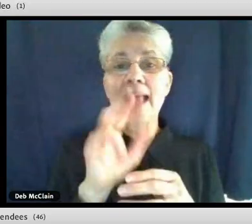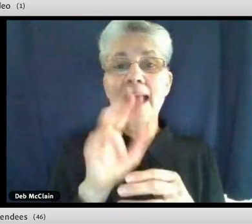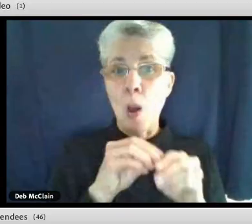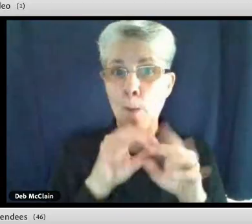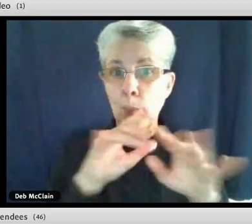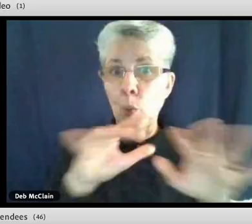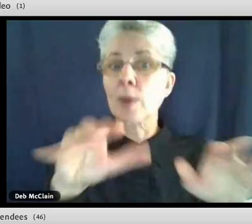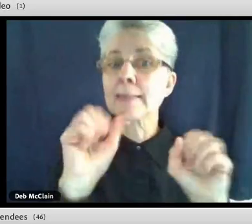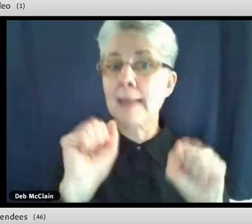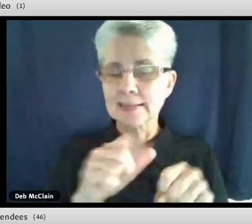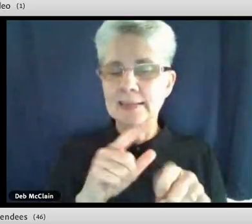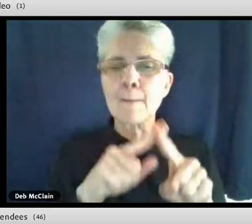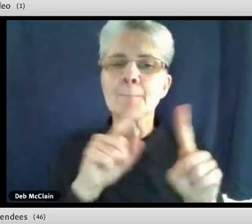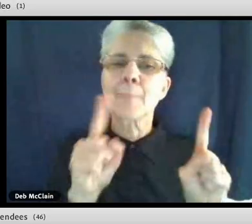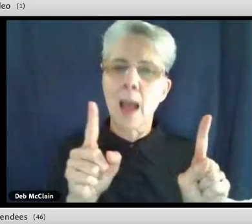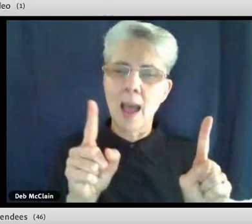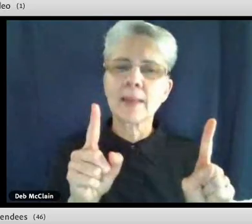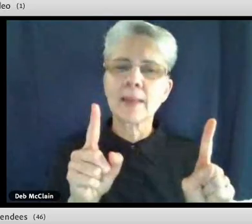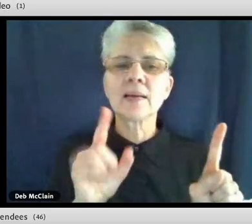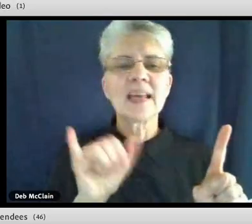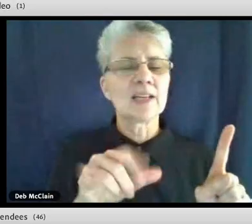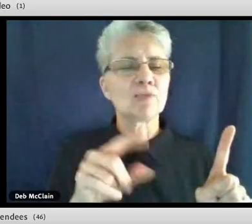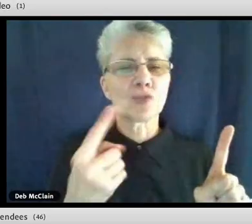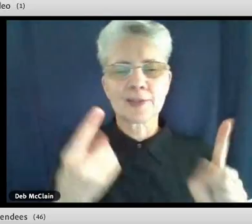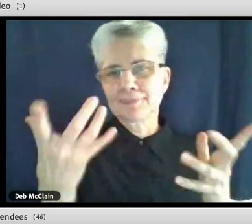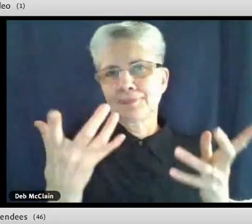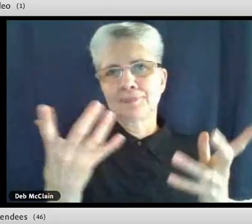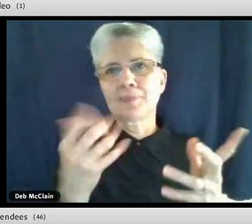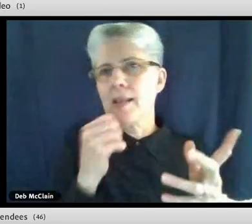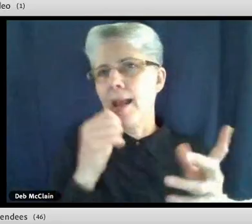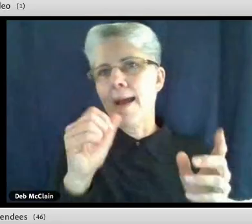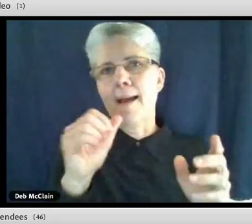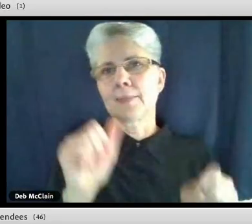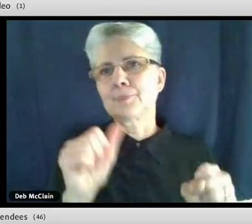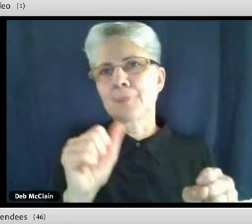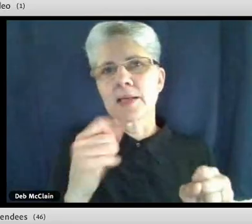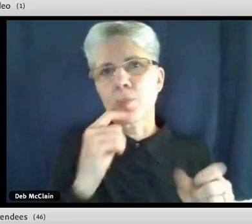but it's unlikely that you're going to get it from running.